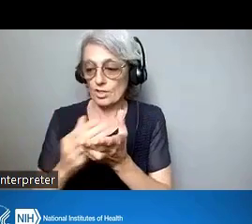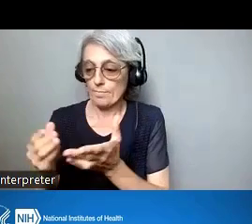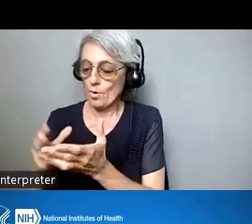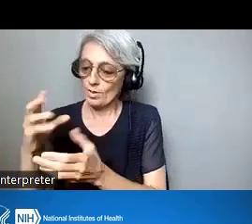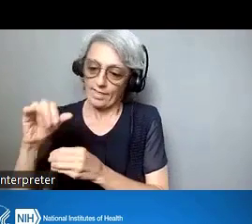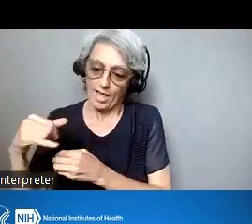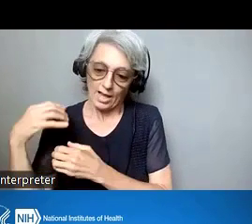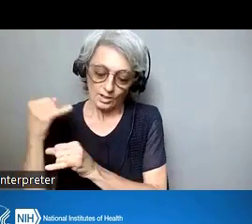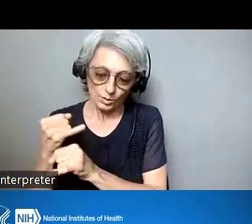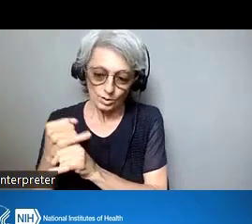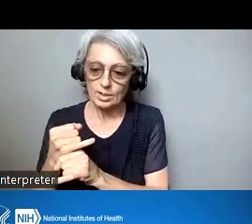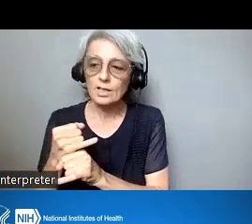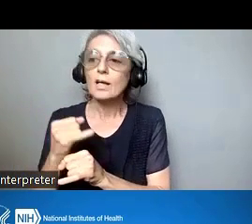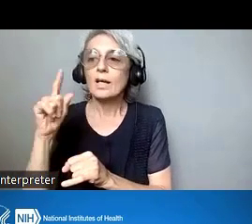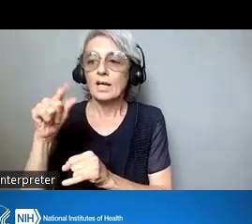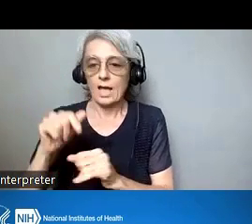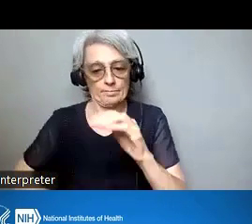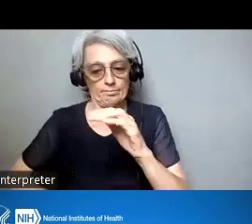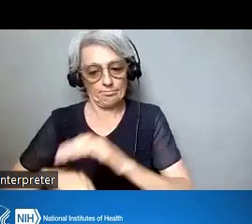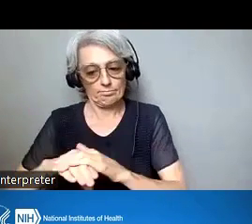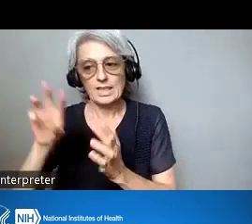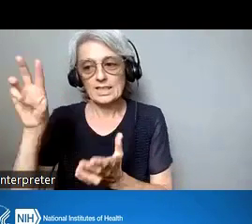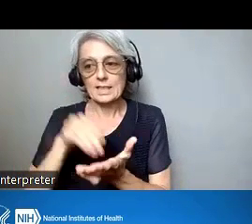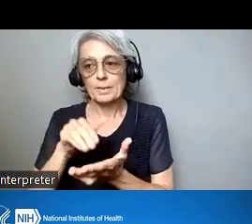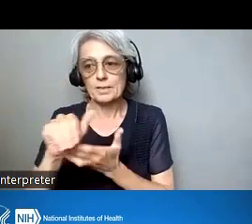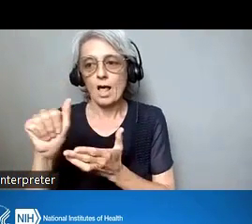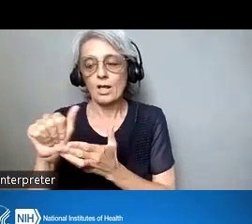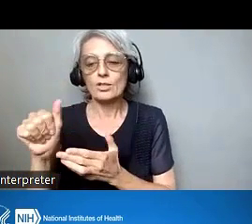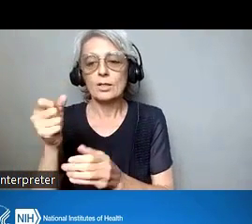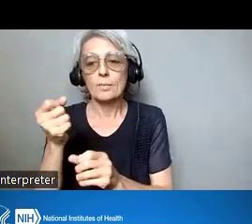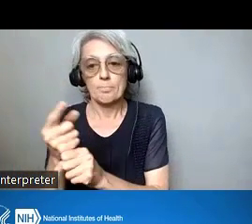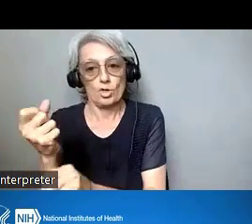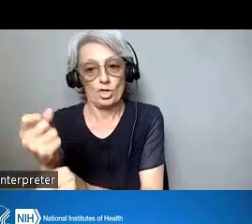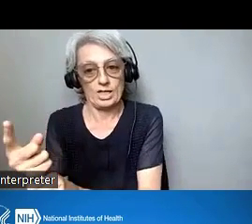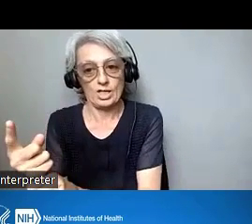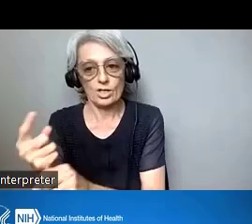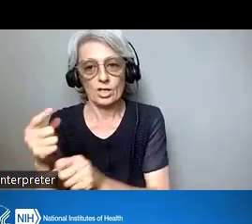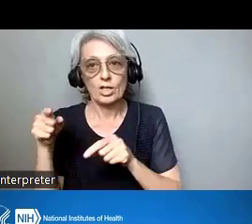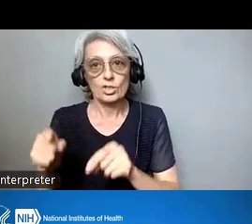cannot exceed 6 million per year in 4 of the last 7 years.